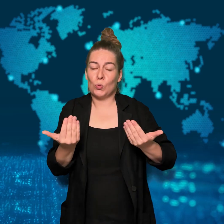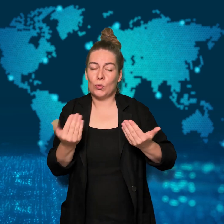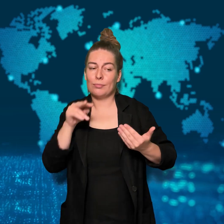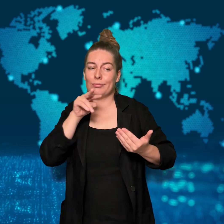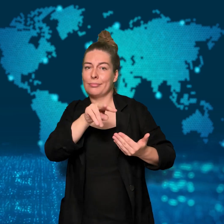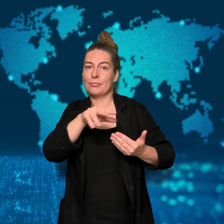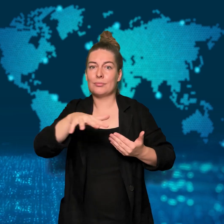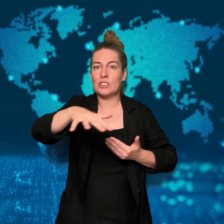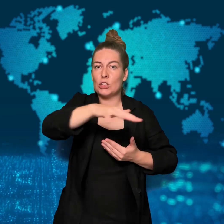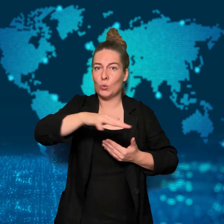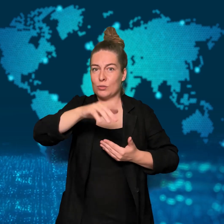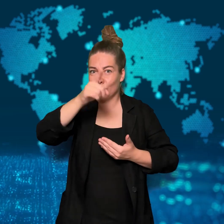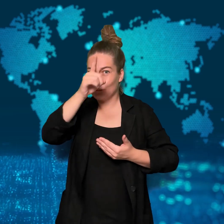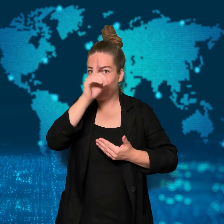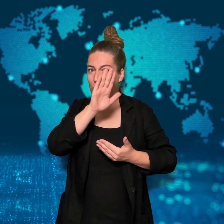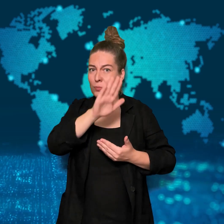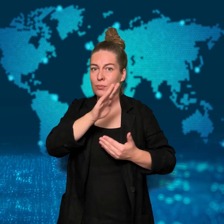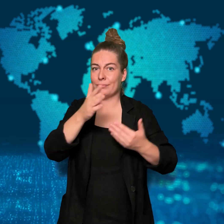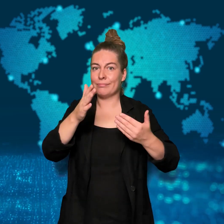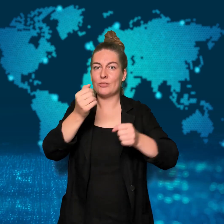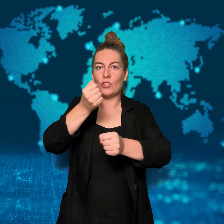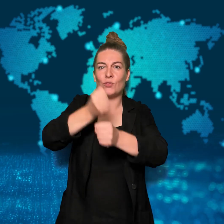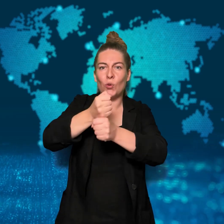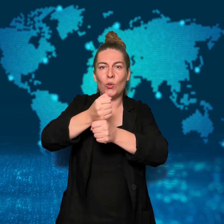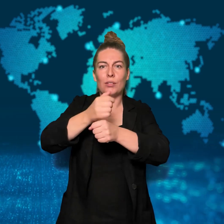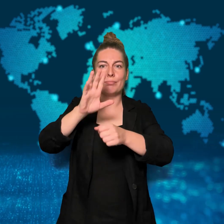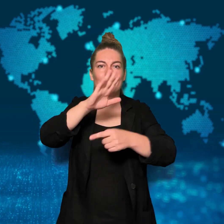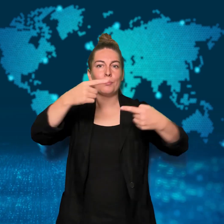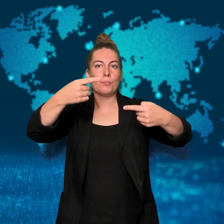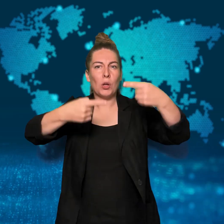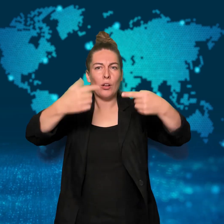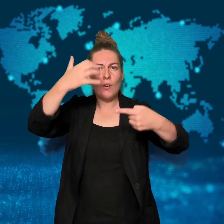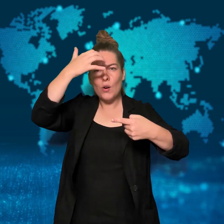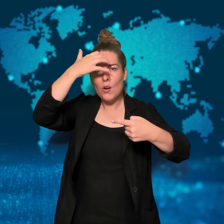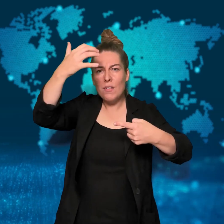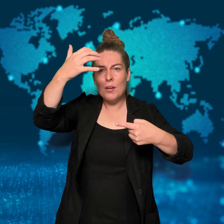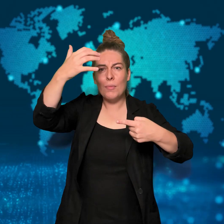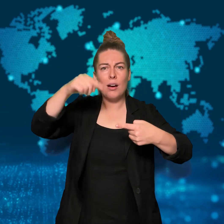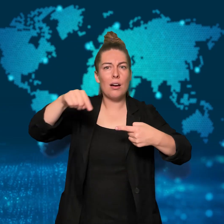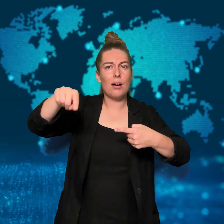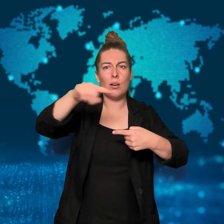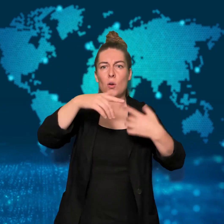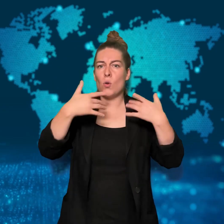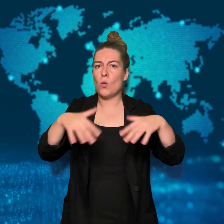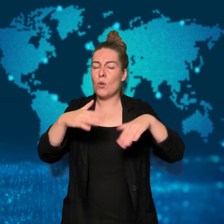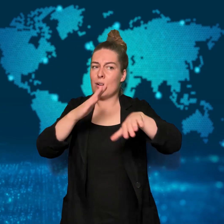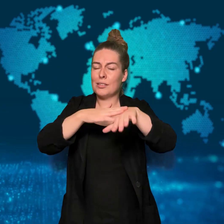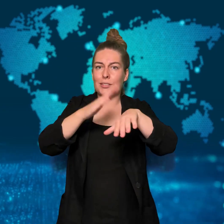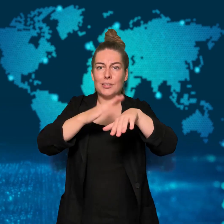people seeking asylum in the country.